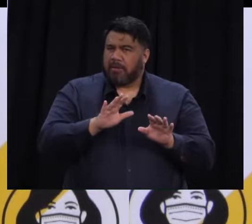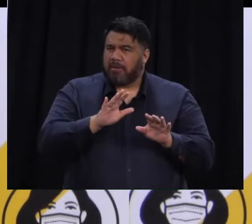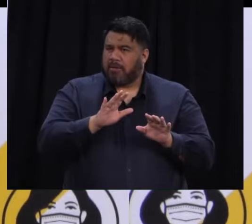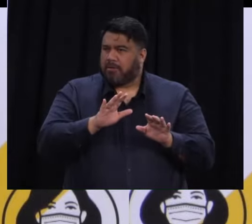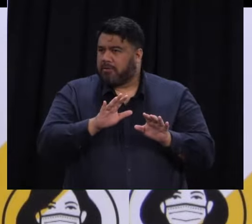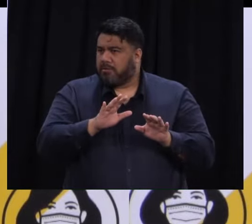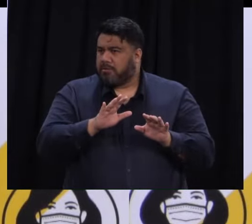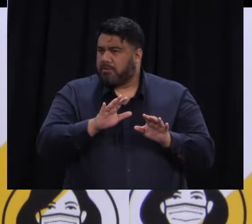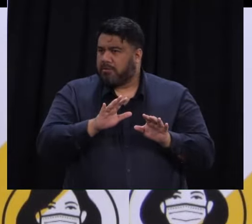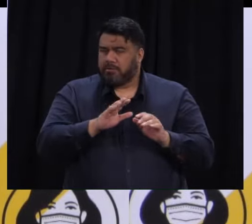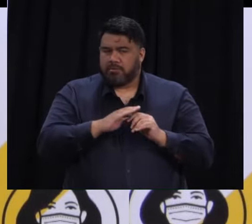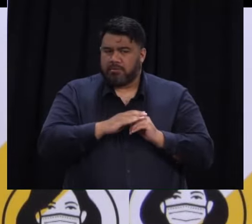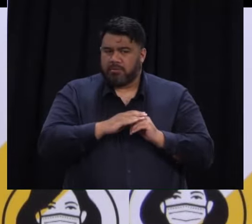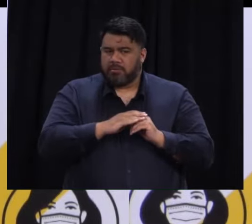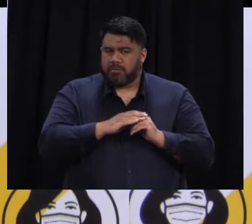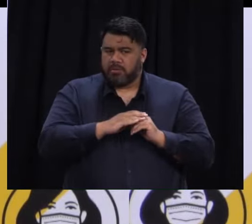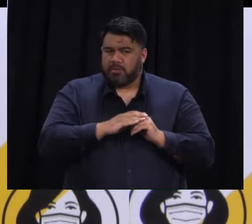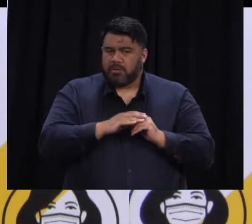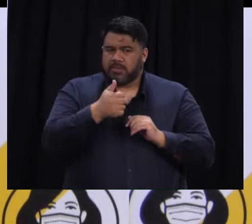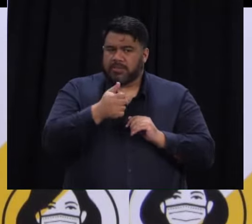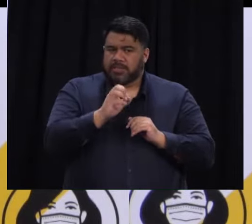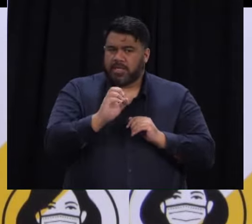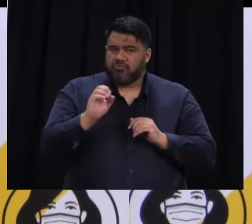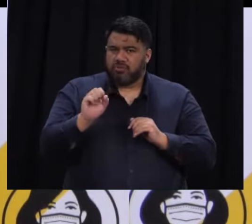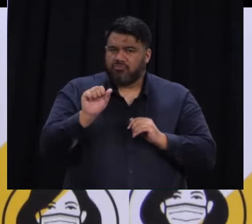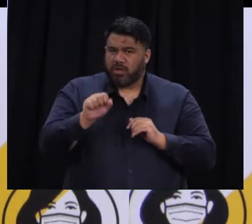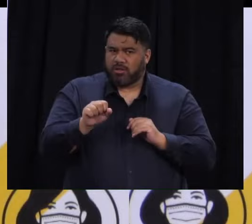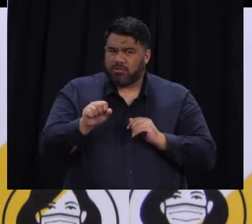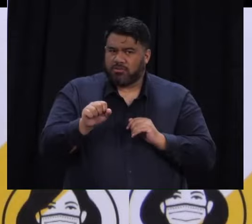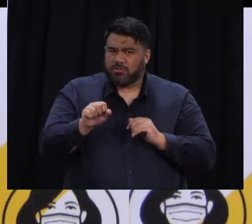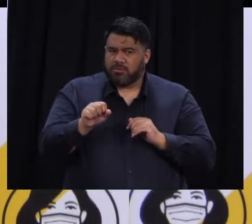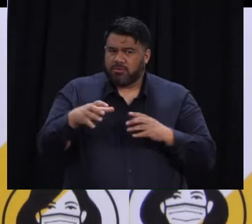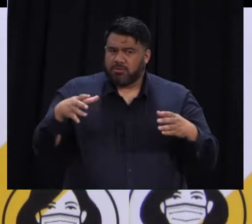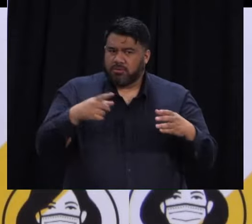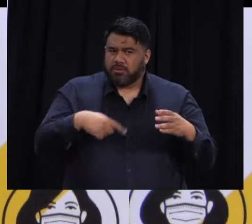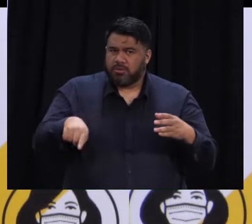600 contact